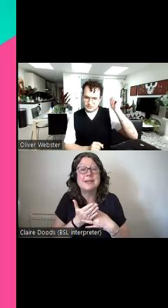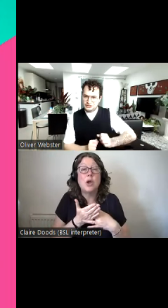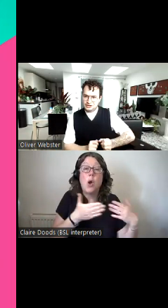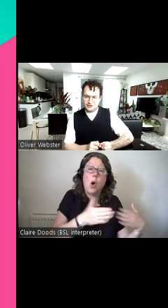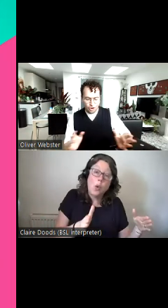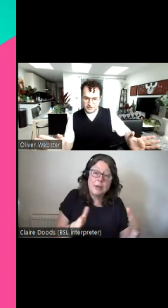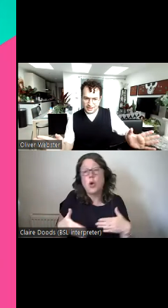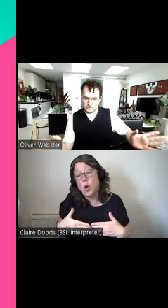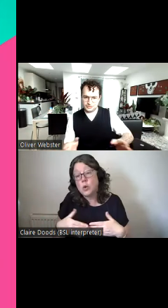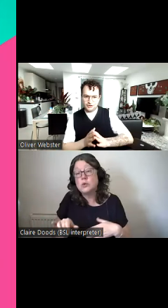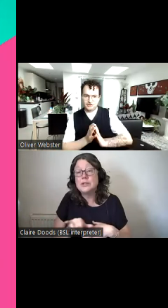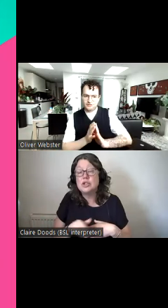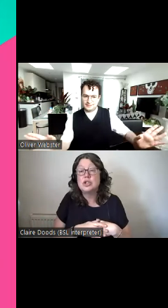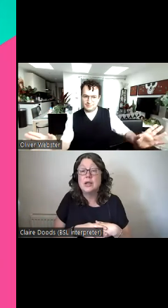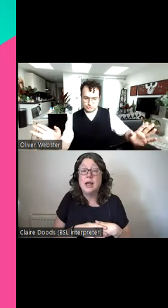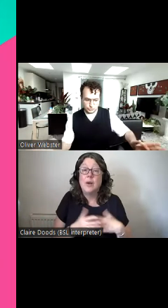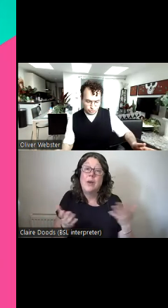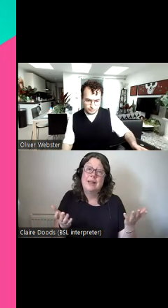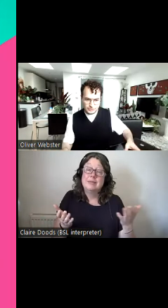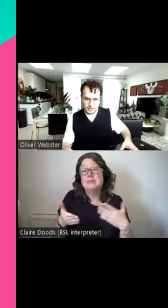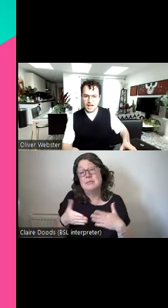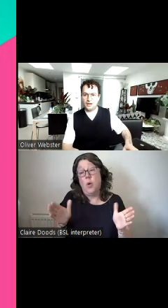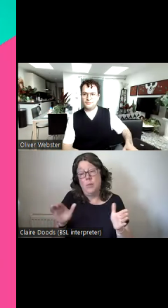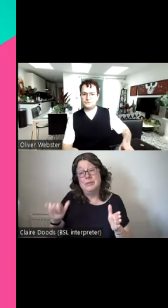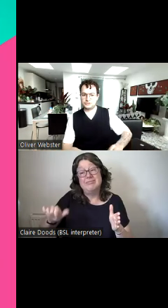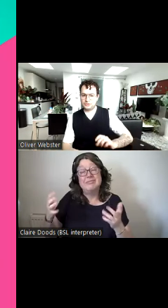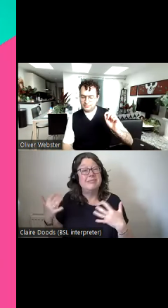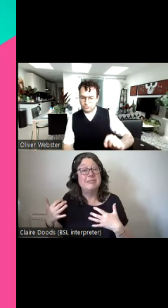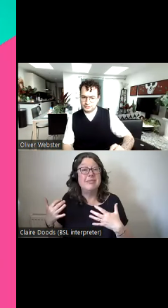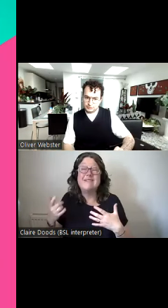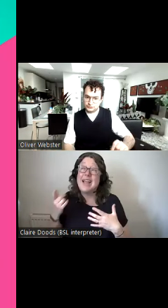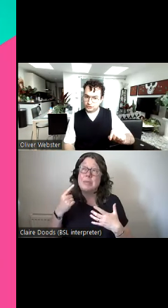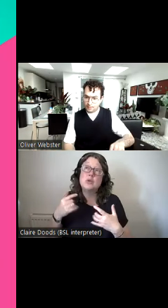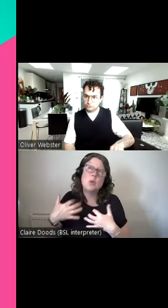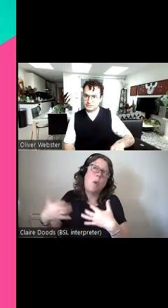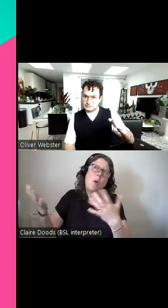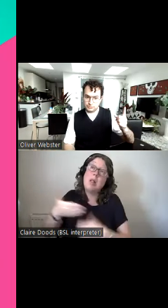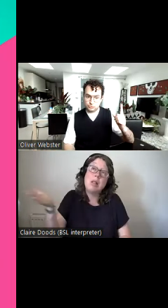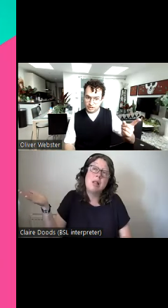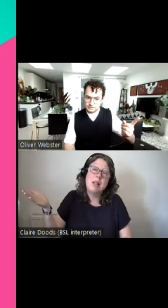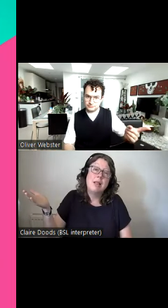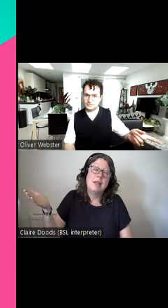I mentioned earlier, open captions are available to all. They're more accessible for a couple reasons. Number one,